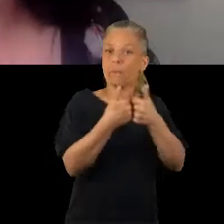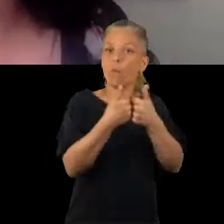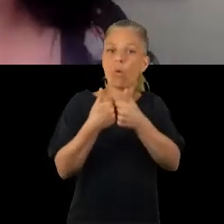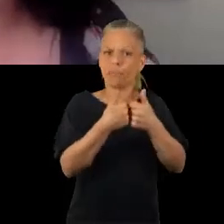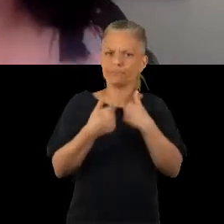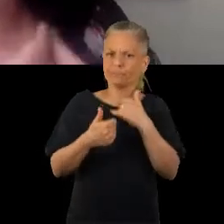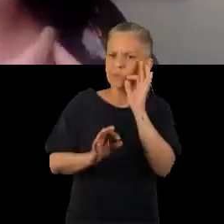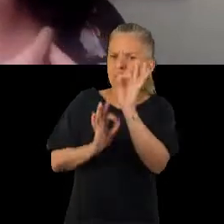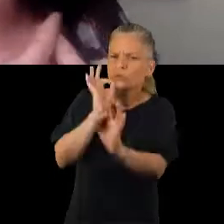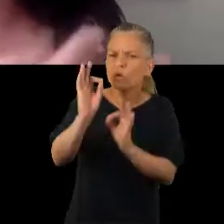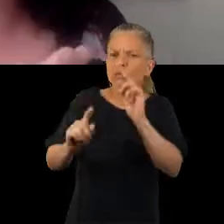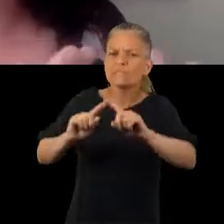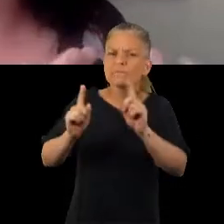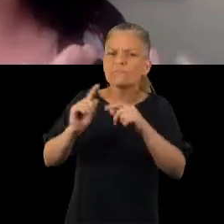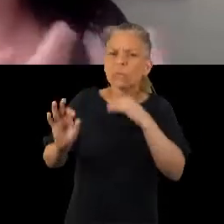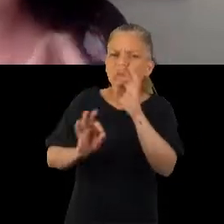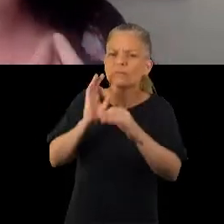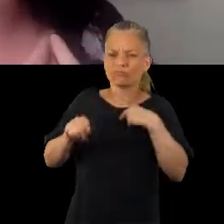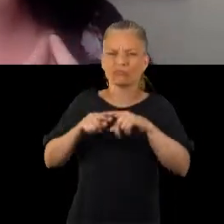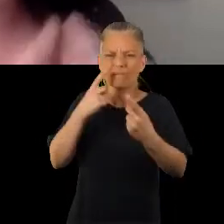therapy was because I’d been around a whole load of people who had been helped by therapy